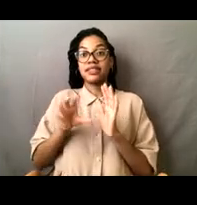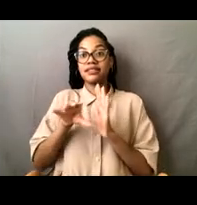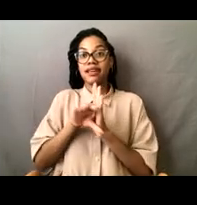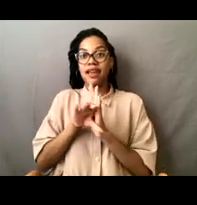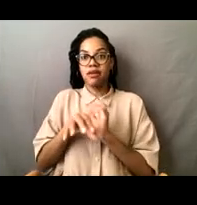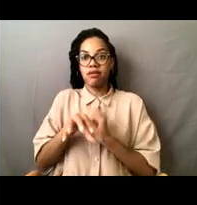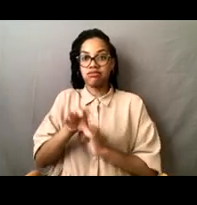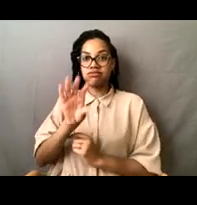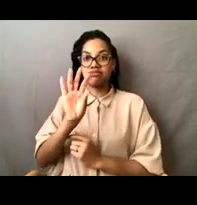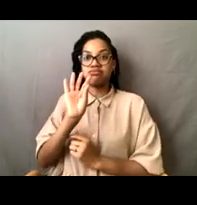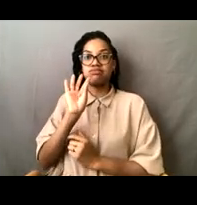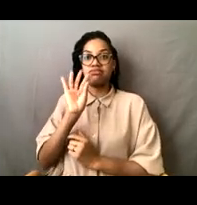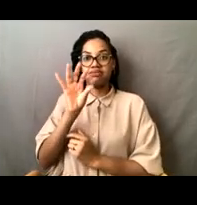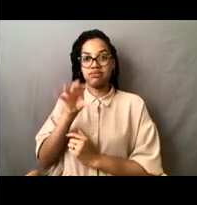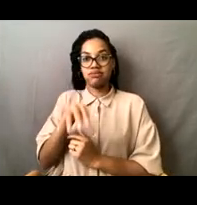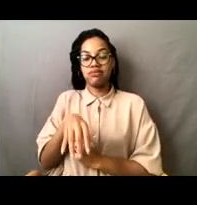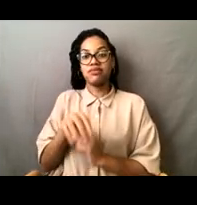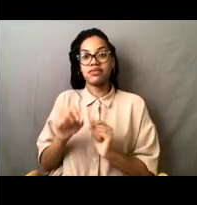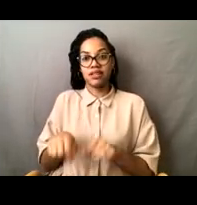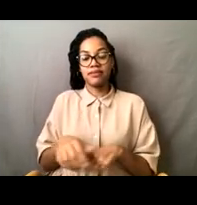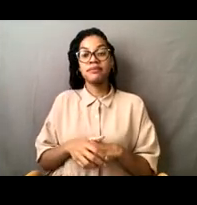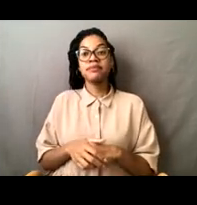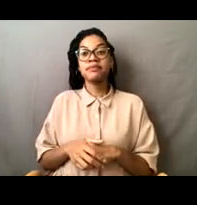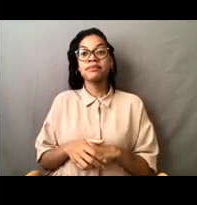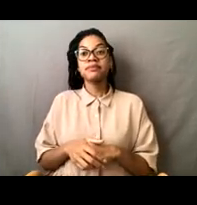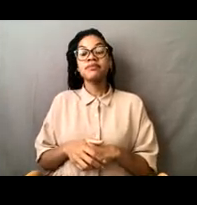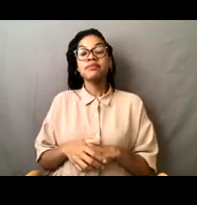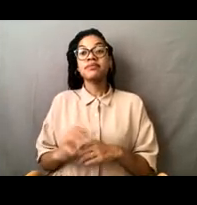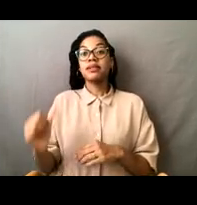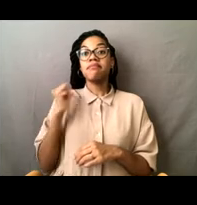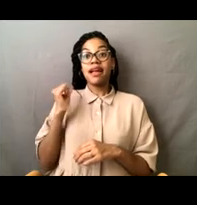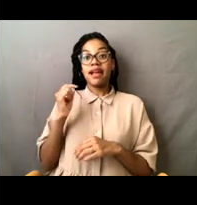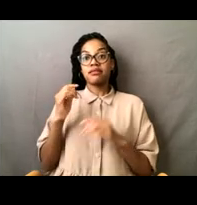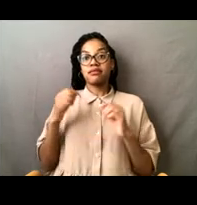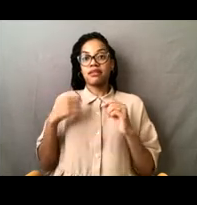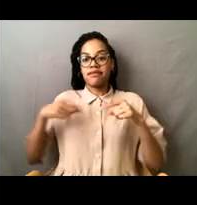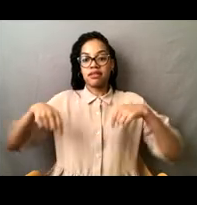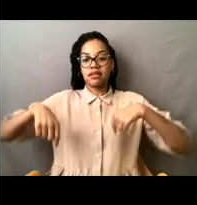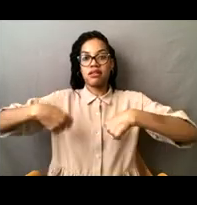And so this is how it's able to move. And it actually, because it's pretty little,